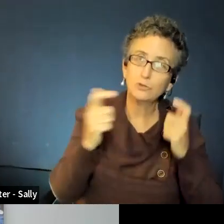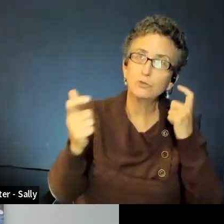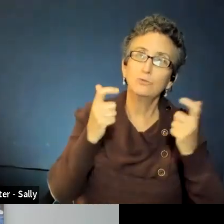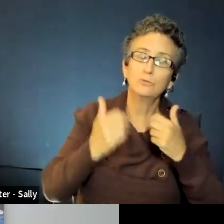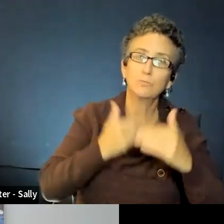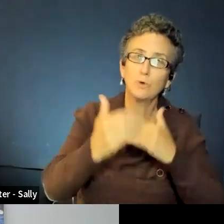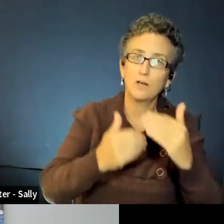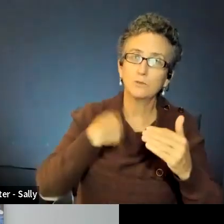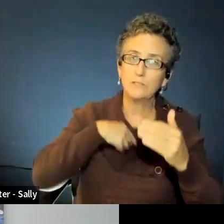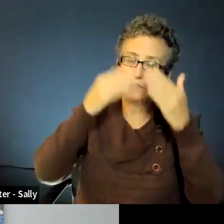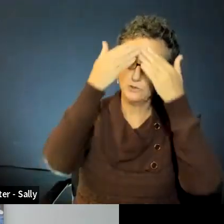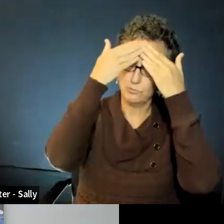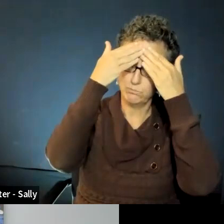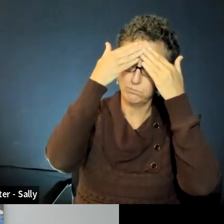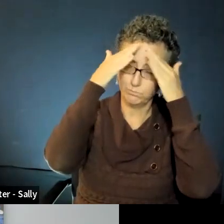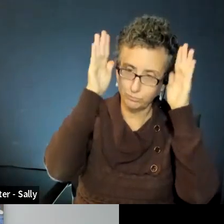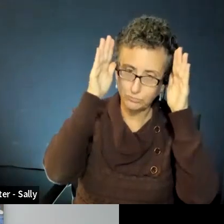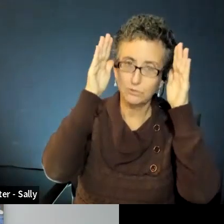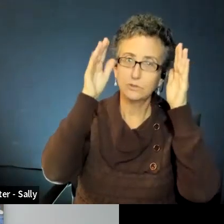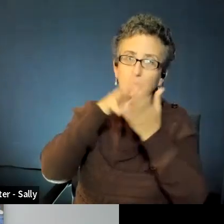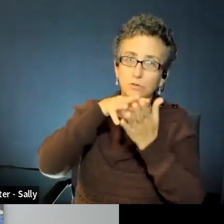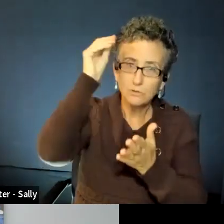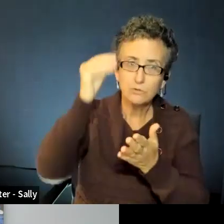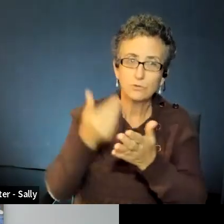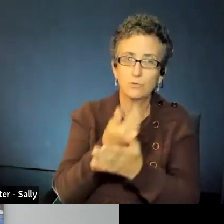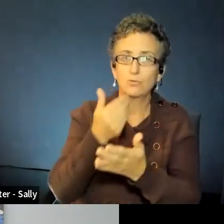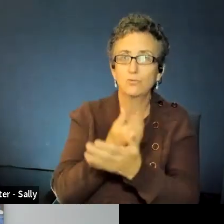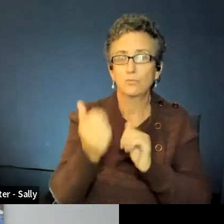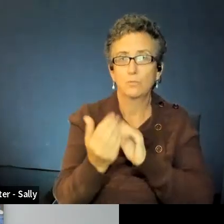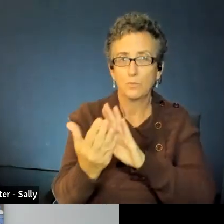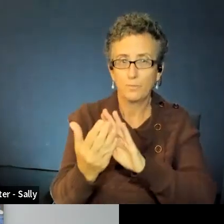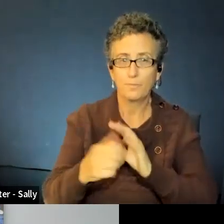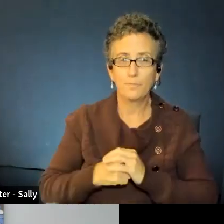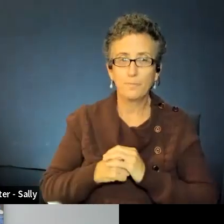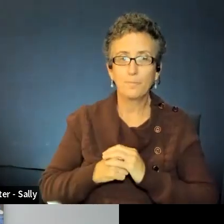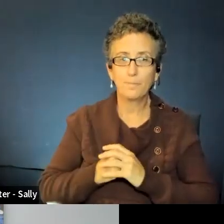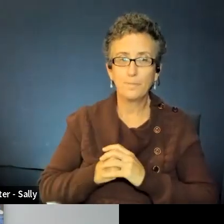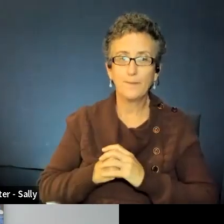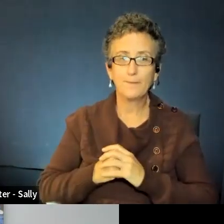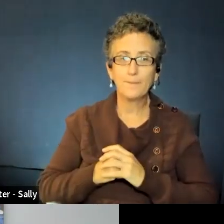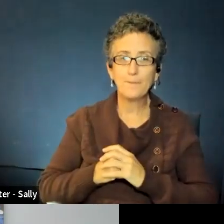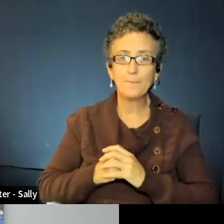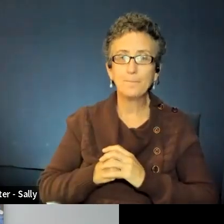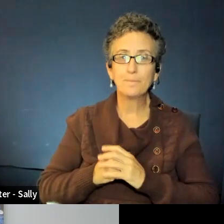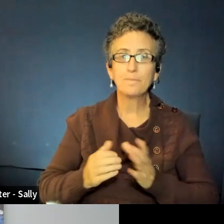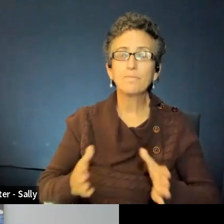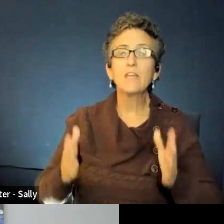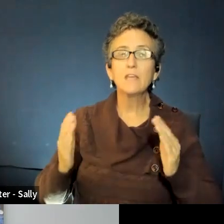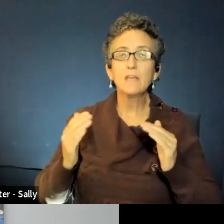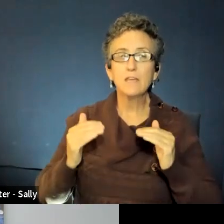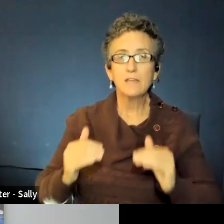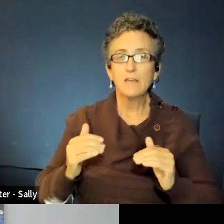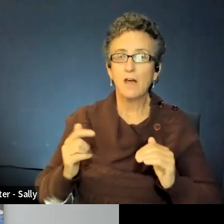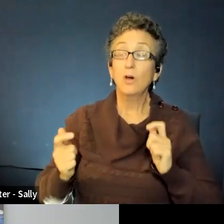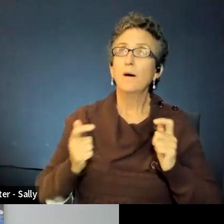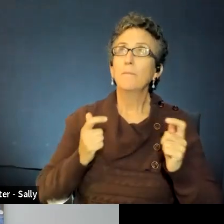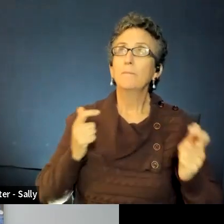by silicate, not just embracing people, but we needed to understand how to do that over zoom, how to do that online, or how to outreach to people, become better facilitators and make our workshops, our peer groups more engaging because it was different than what we had dealt with before. We had to embrace the difference and understand that things were changing, and we needed some skills to be able to do that